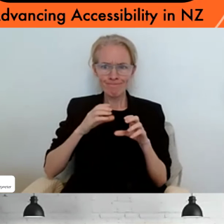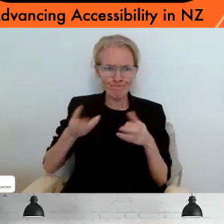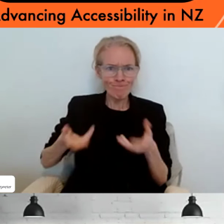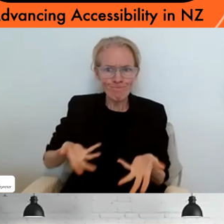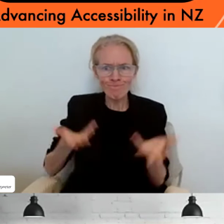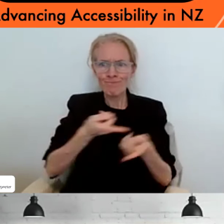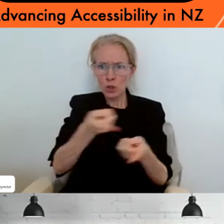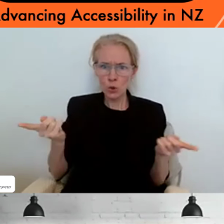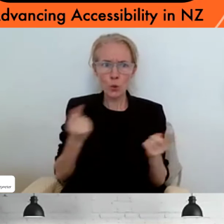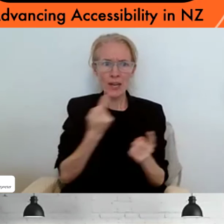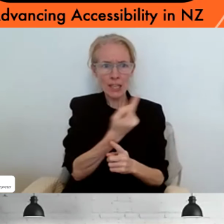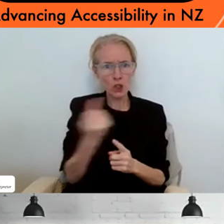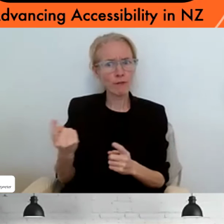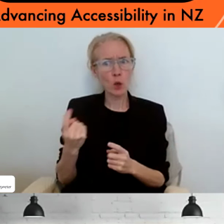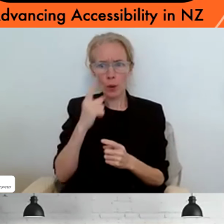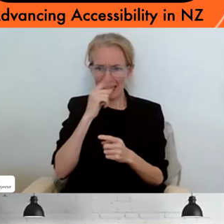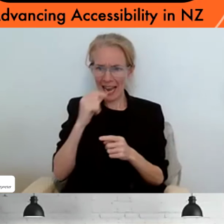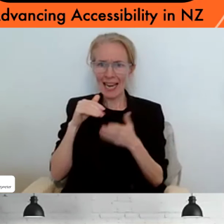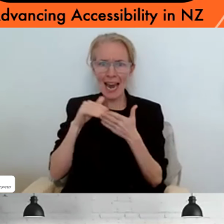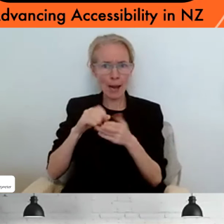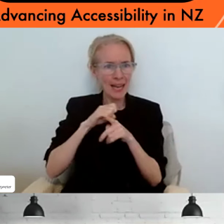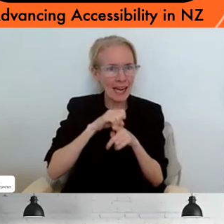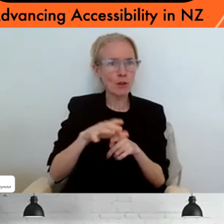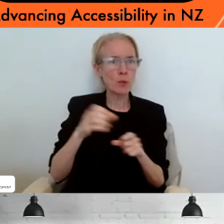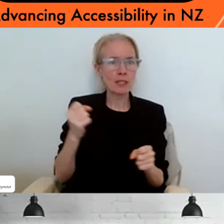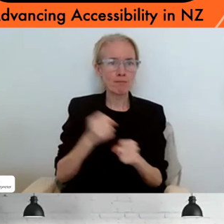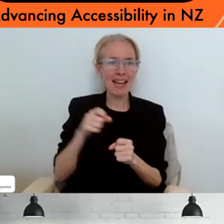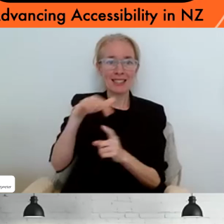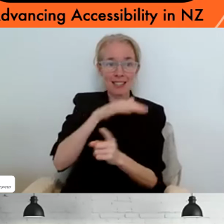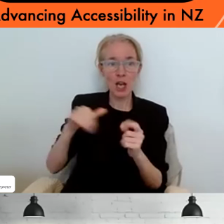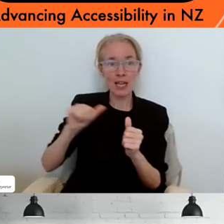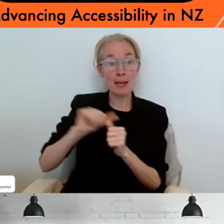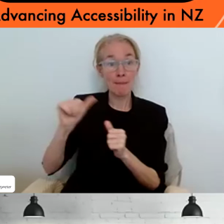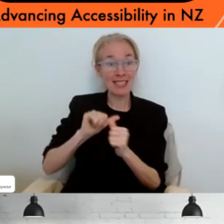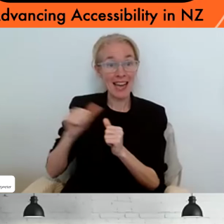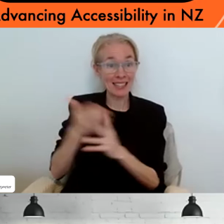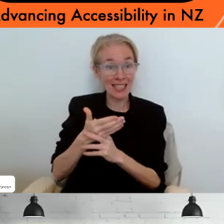society. Because the status quo today is that the burden falls